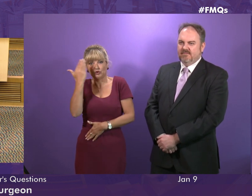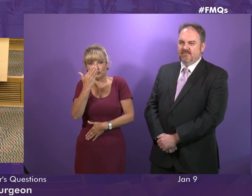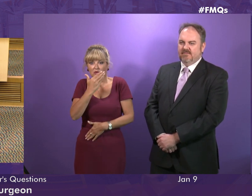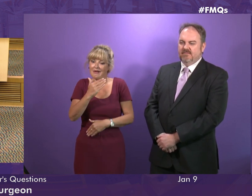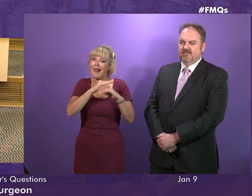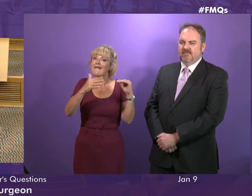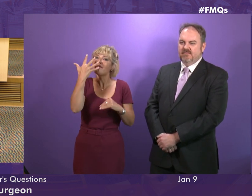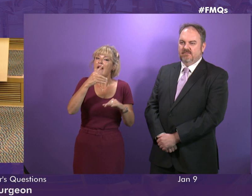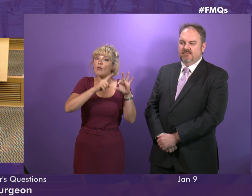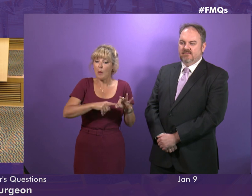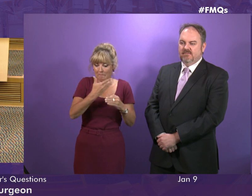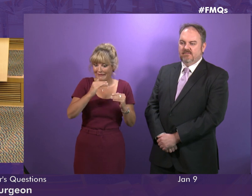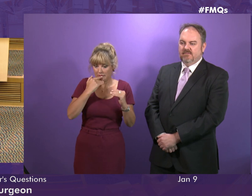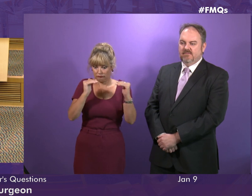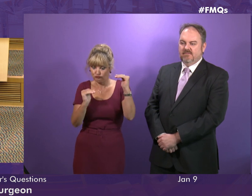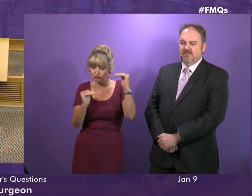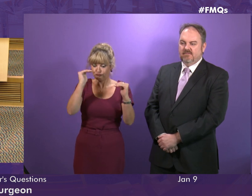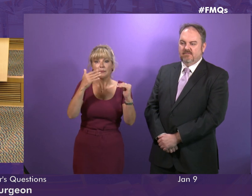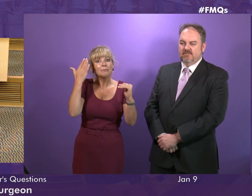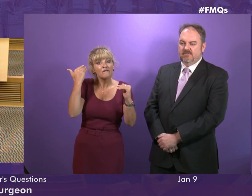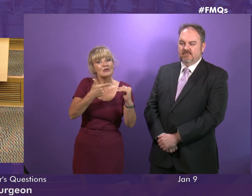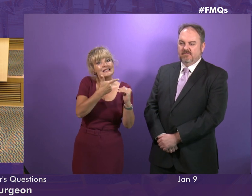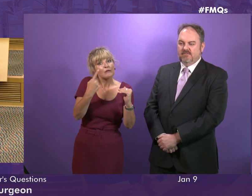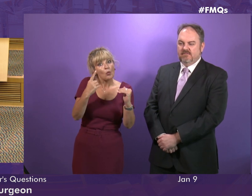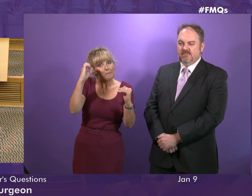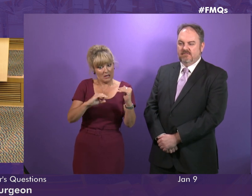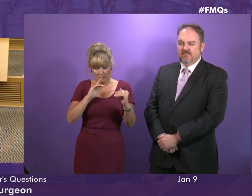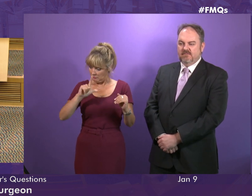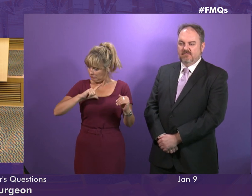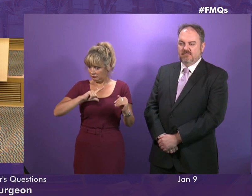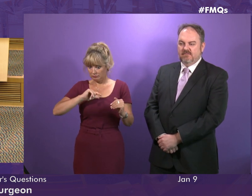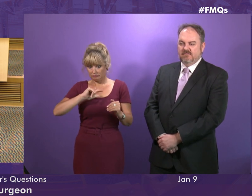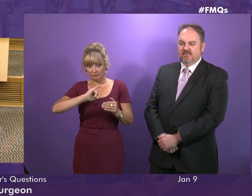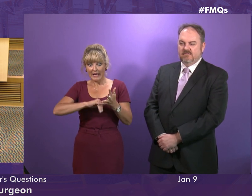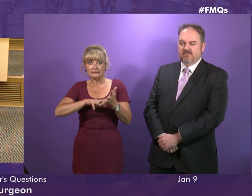has increased from 71 per cent when we took office to 85—almost 86—per cent now. Also,